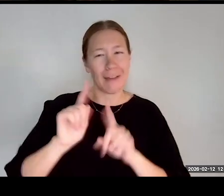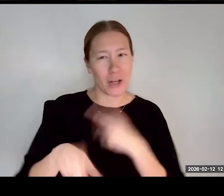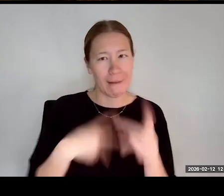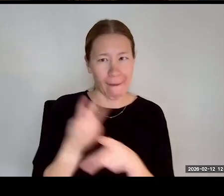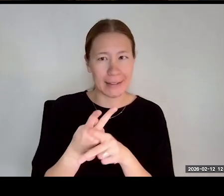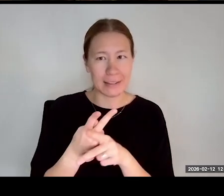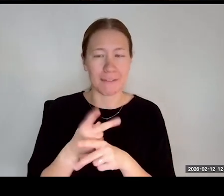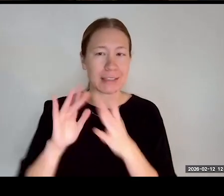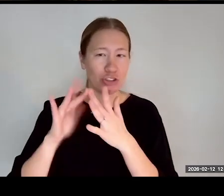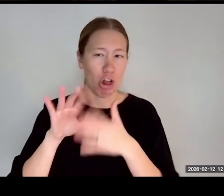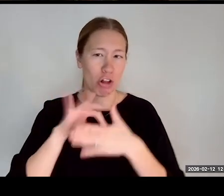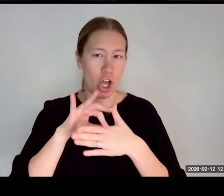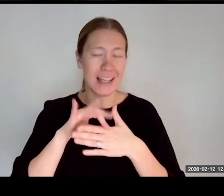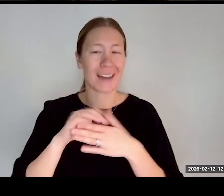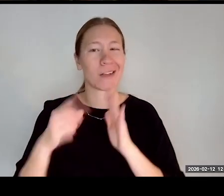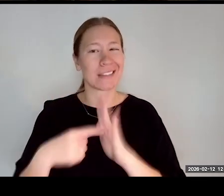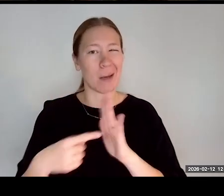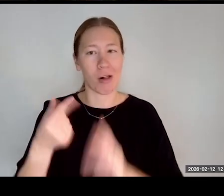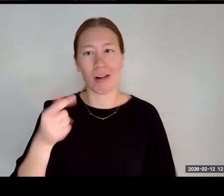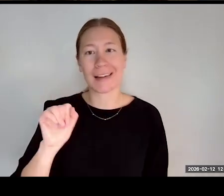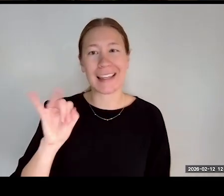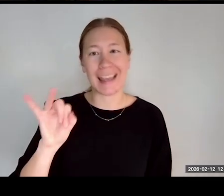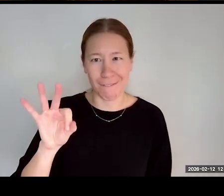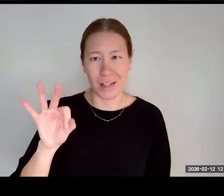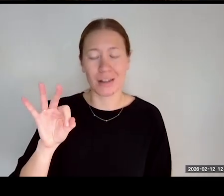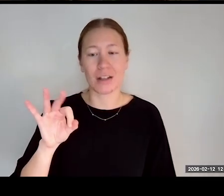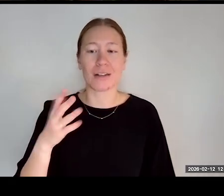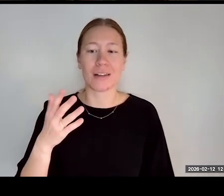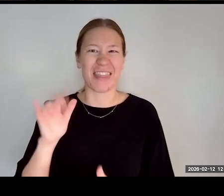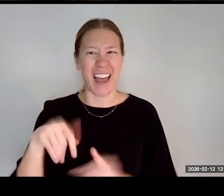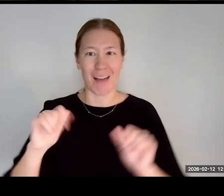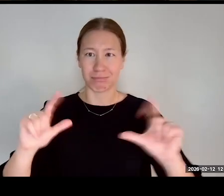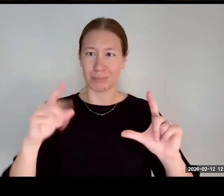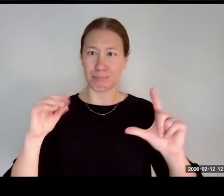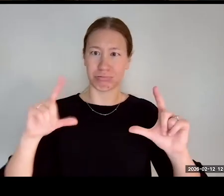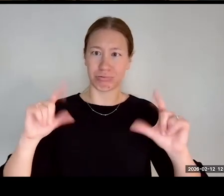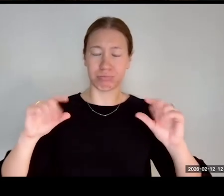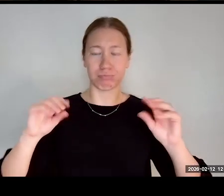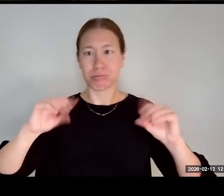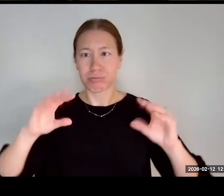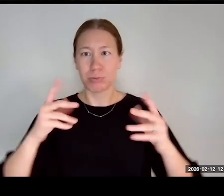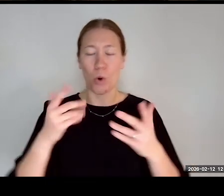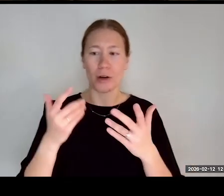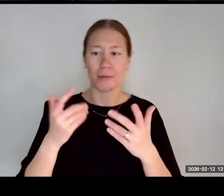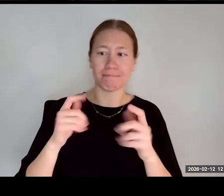So GIF's are images that flicker, flash and move. If you are going to use a GIf, limit it to five seconds maximum.